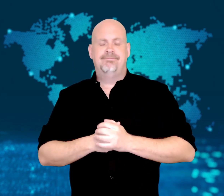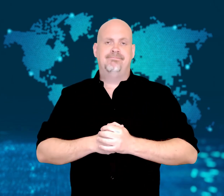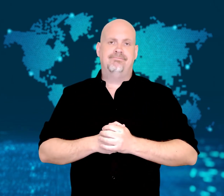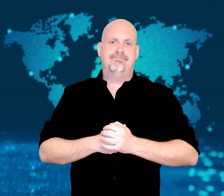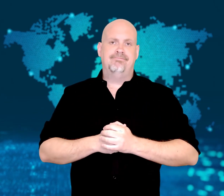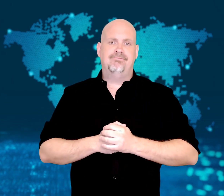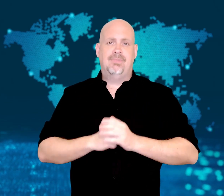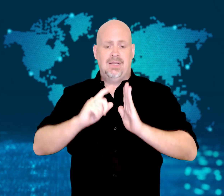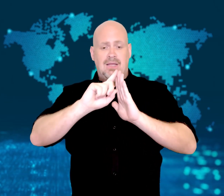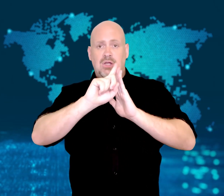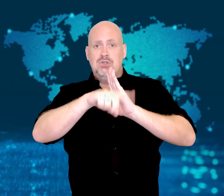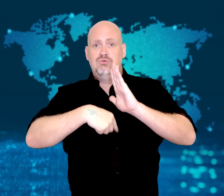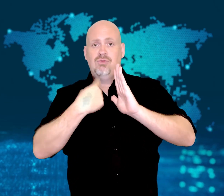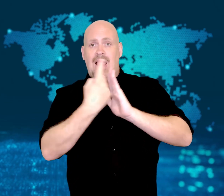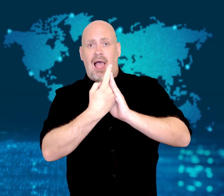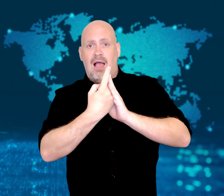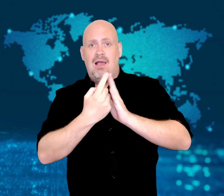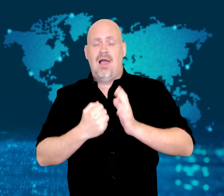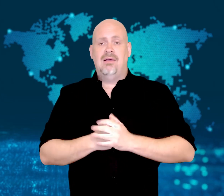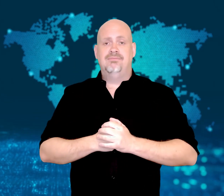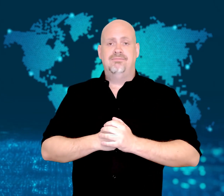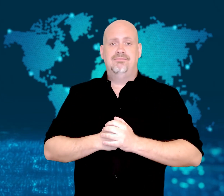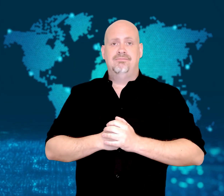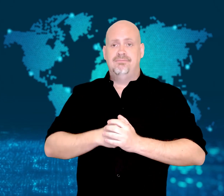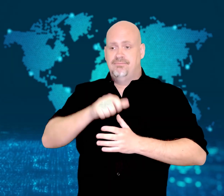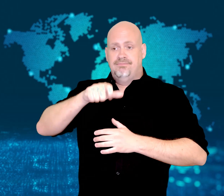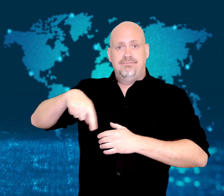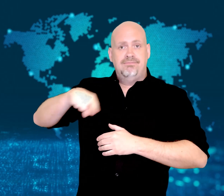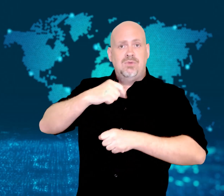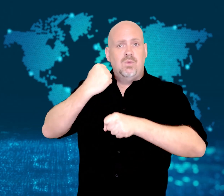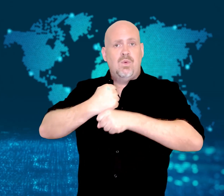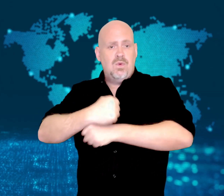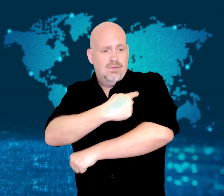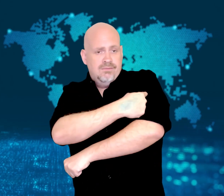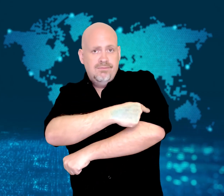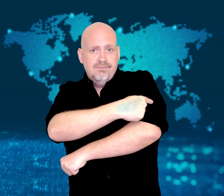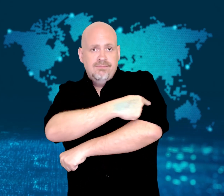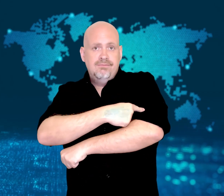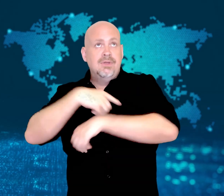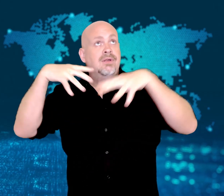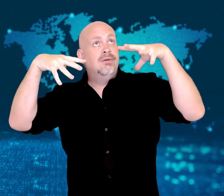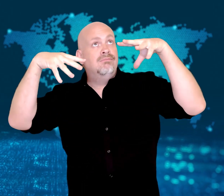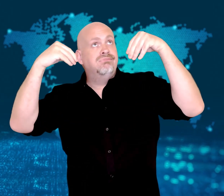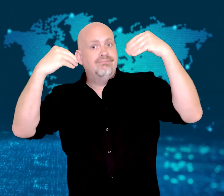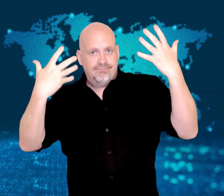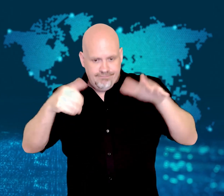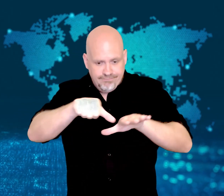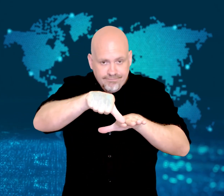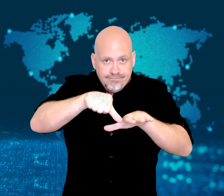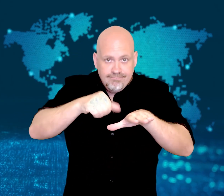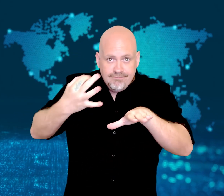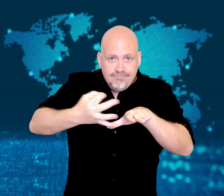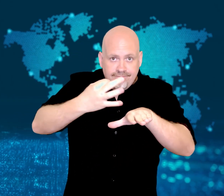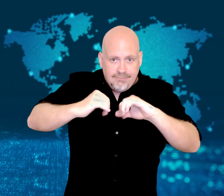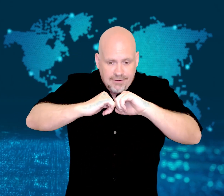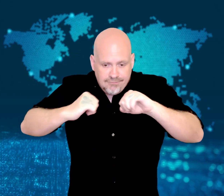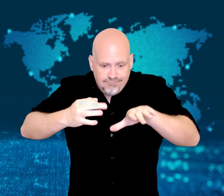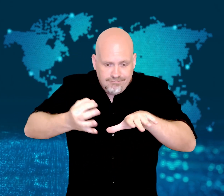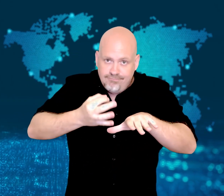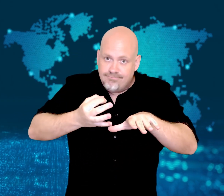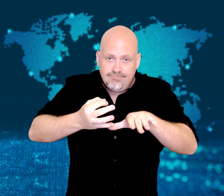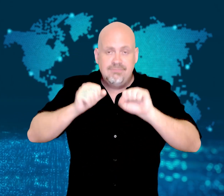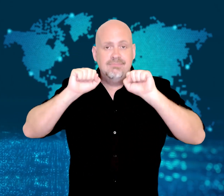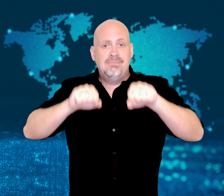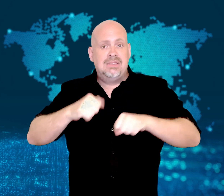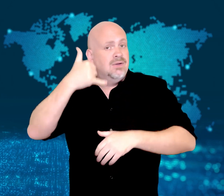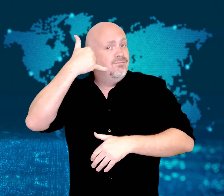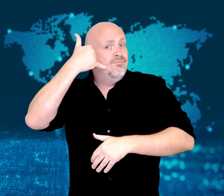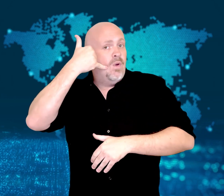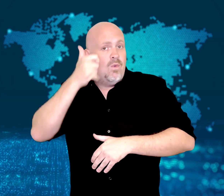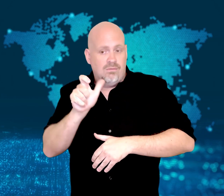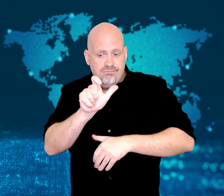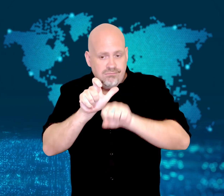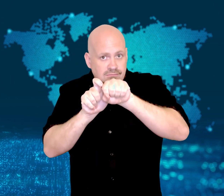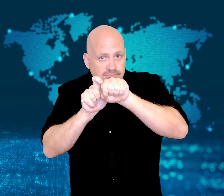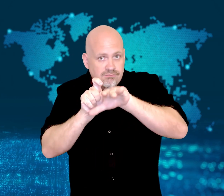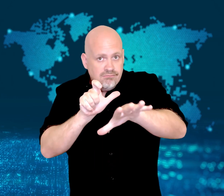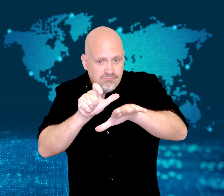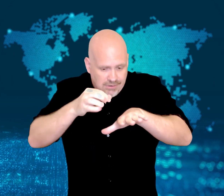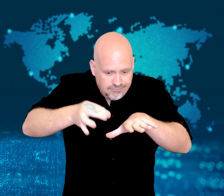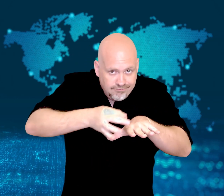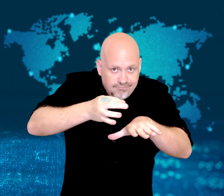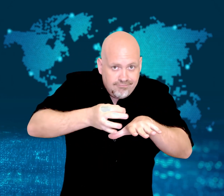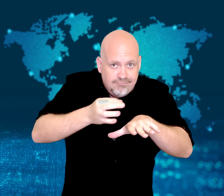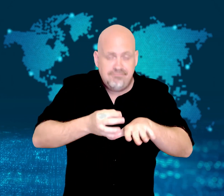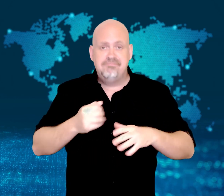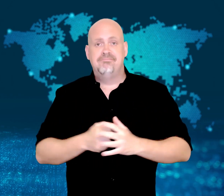Surgery by mobile phone light.